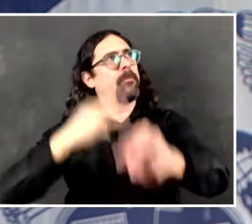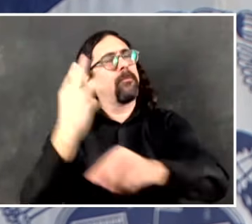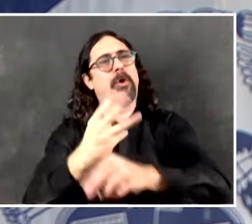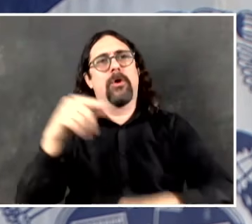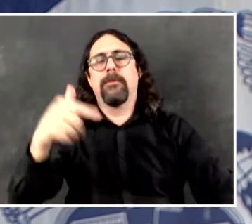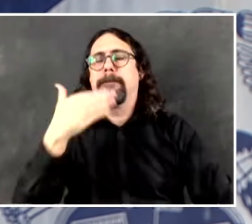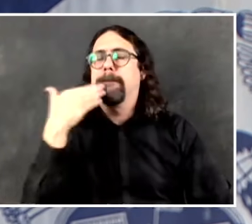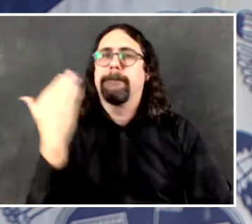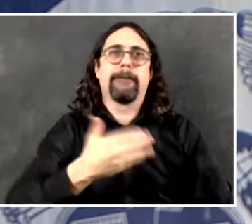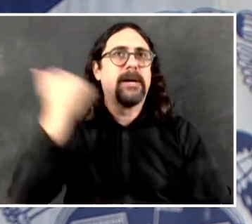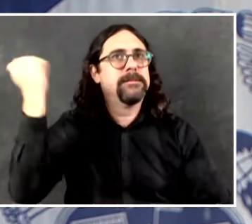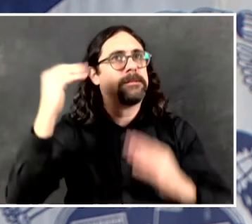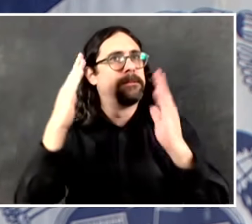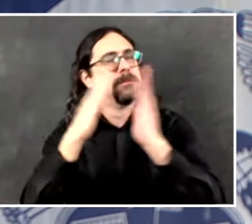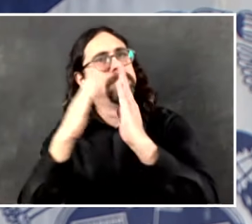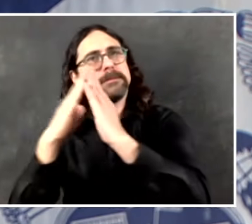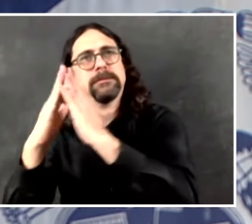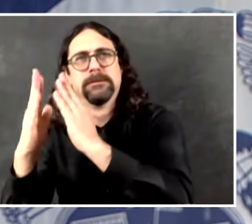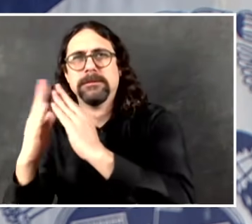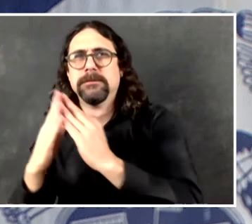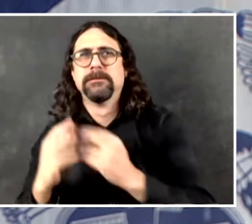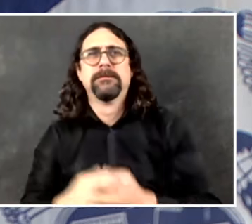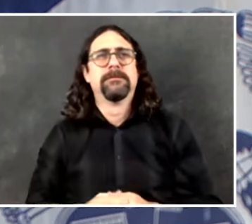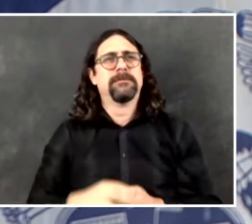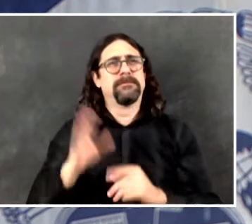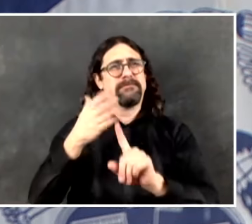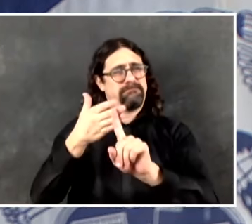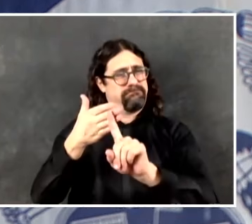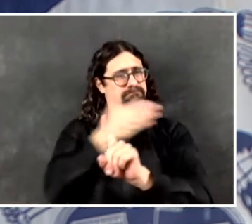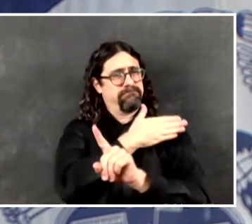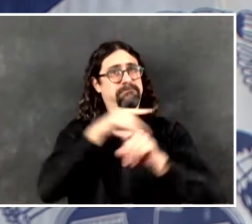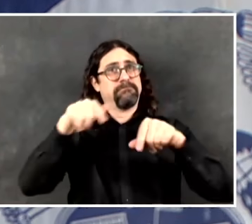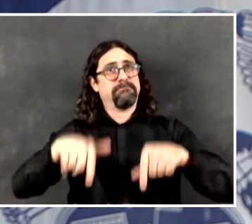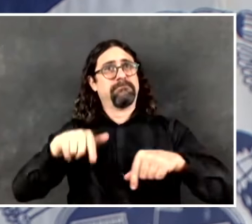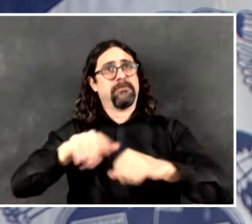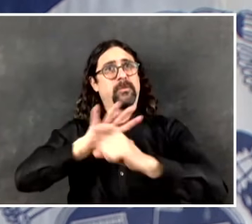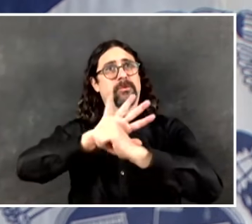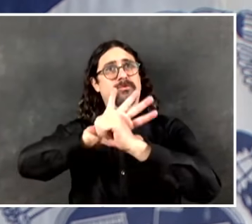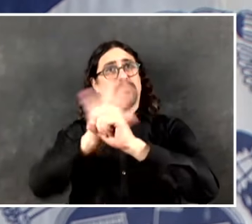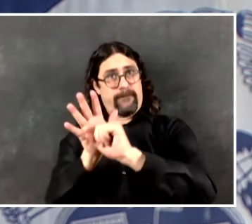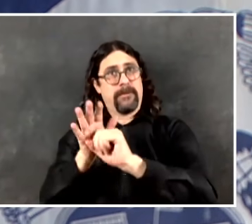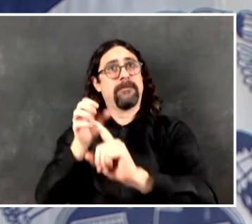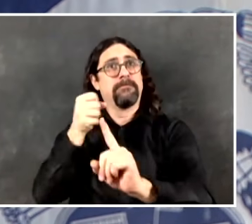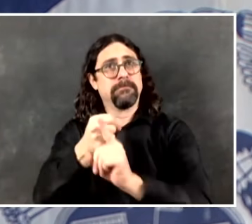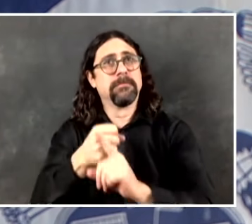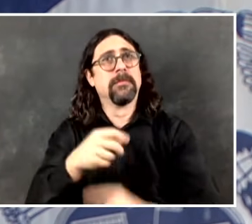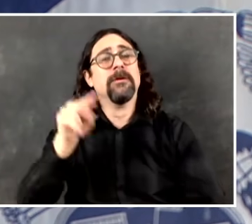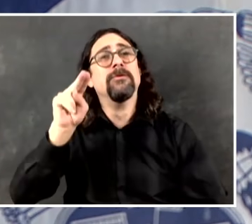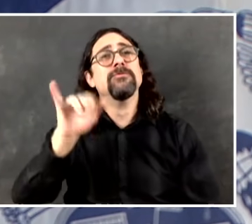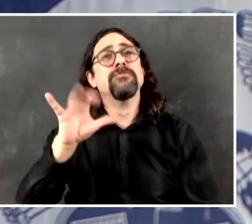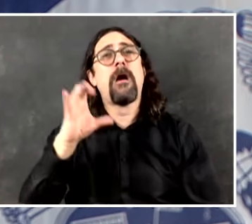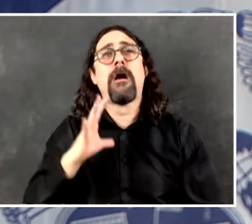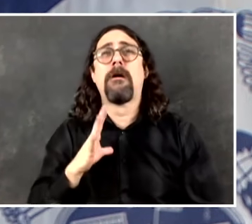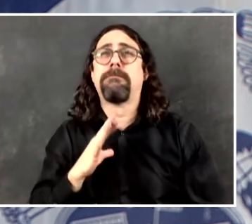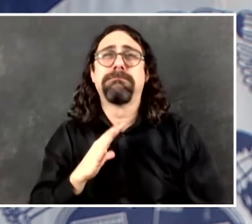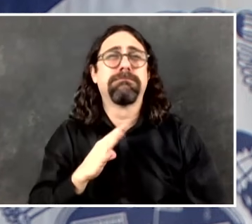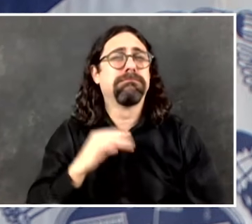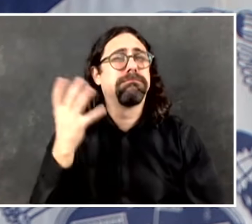THE CITY WAS IN AN AMAZING POINT IN OUR HSTIORY. OUR ECONOMY WAS SO STRONG.